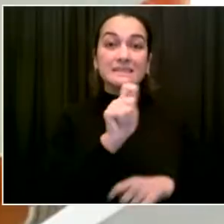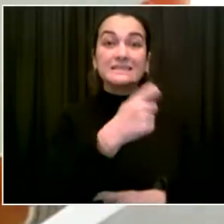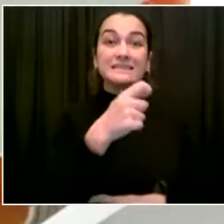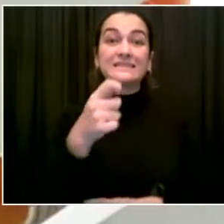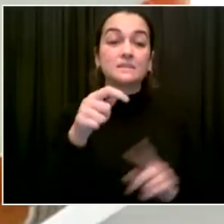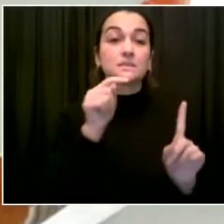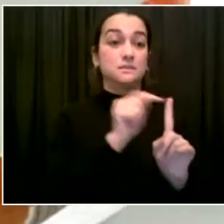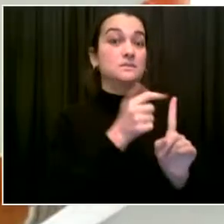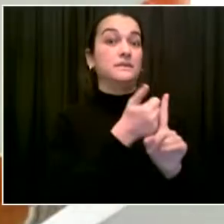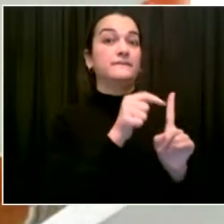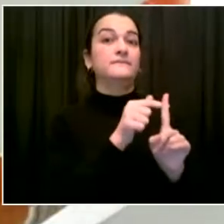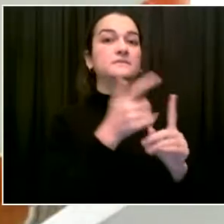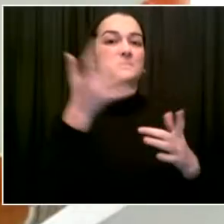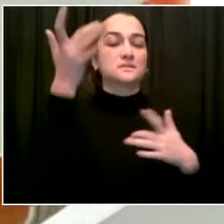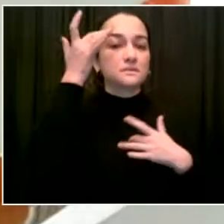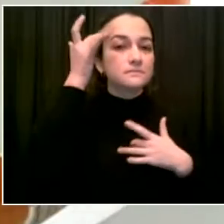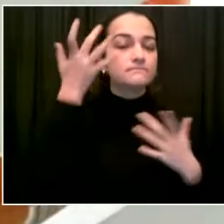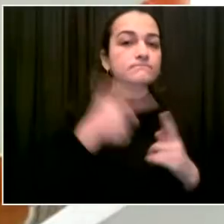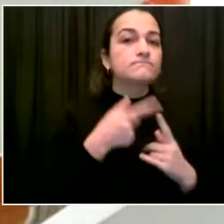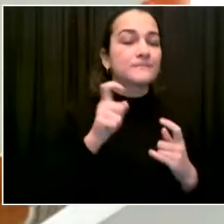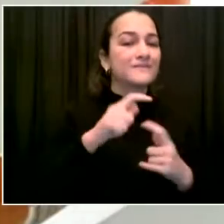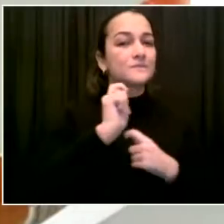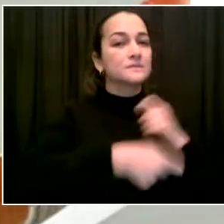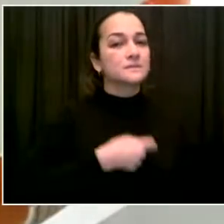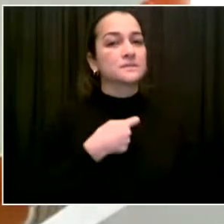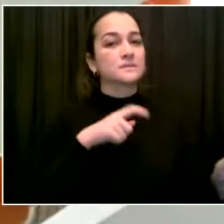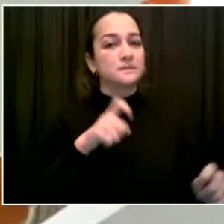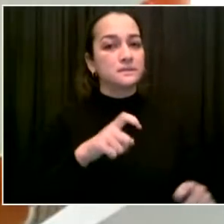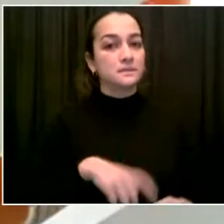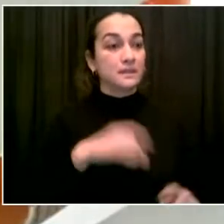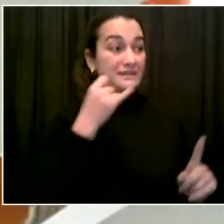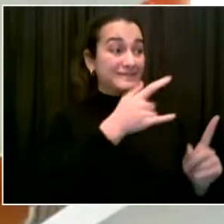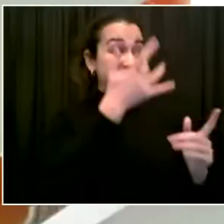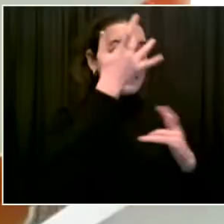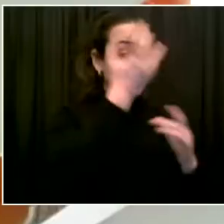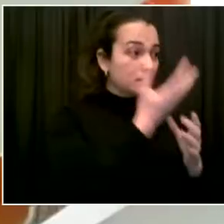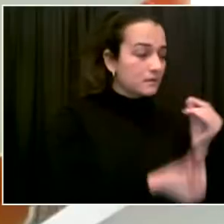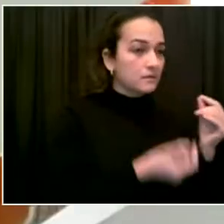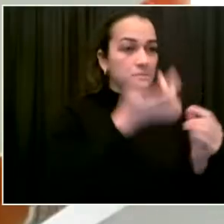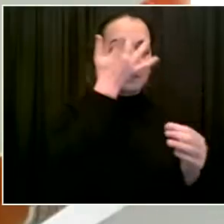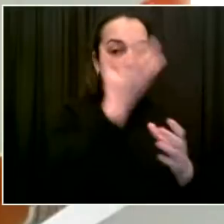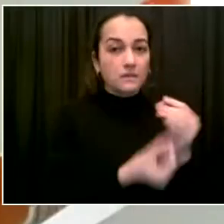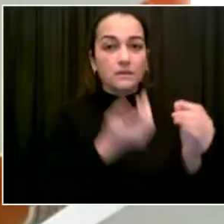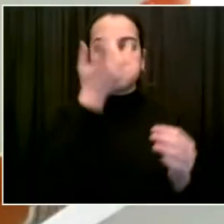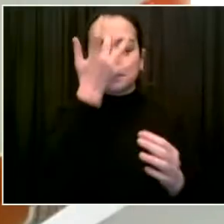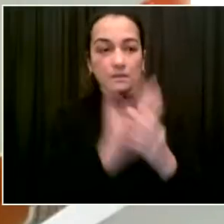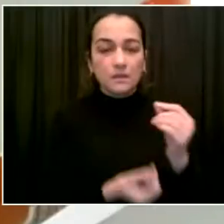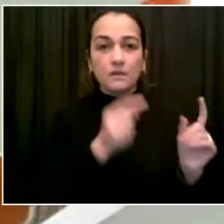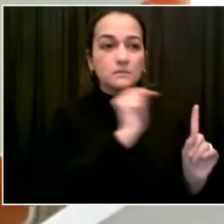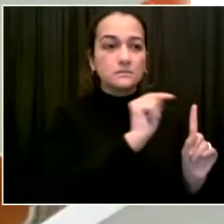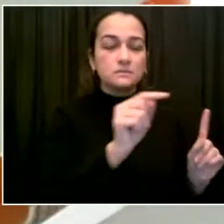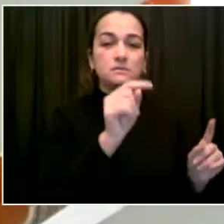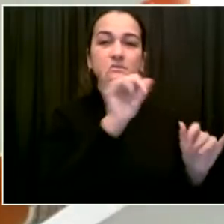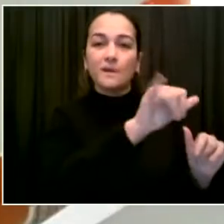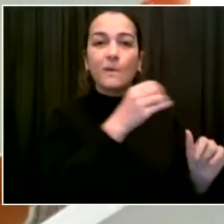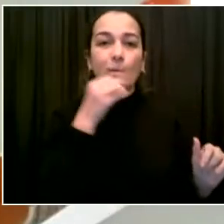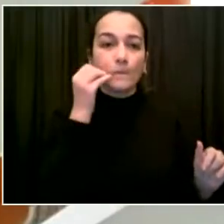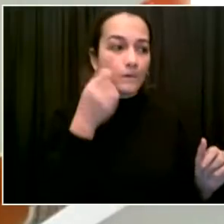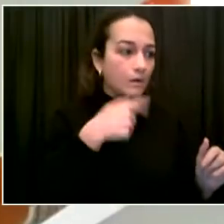STAFF, THE HEROES ARE GETTING OMICRON OR COVID-19 THEMSELVES TO WERE GOING TO BE DEPLOYING MOBILE